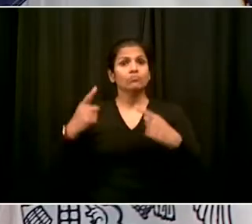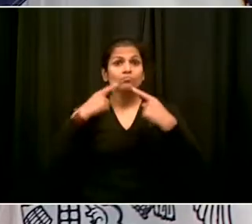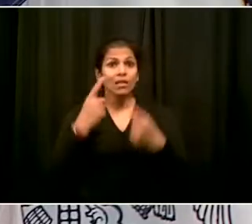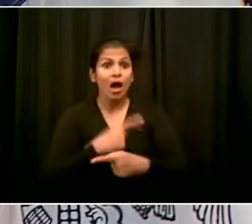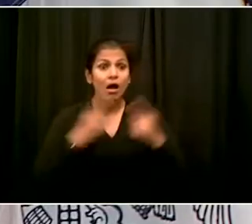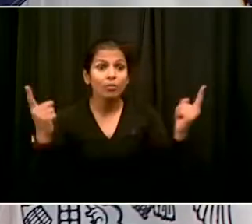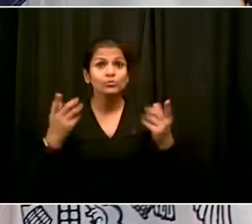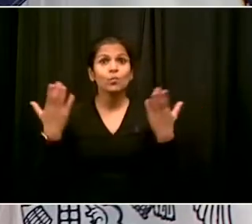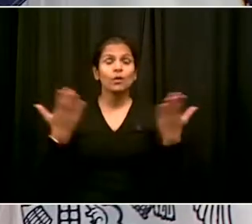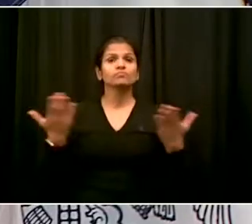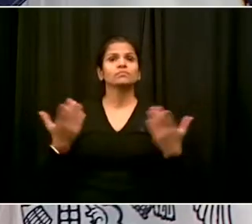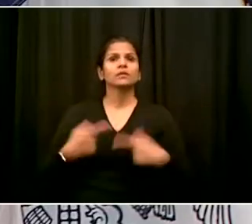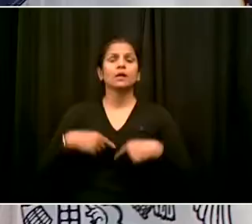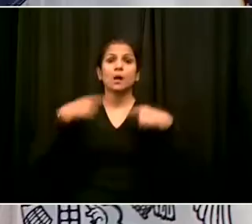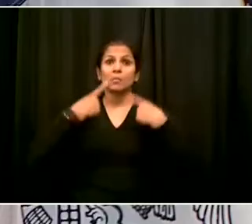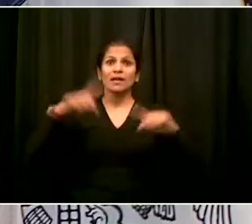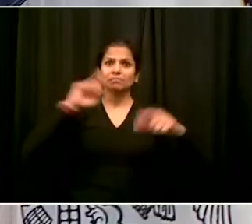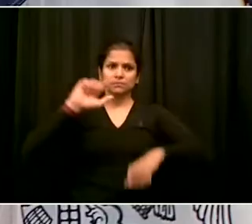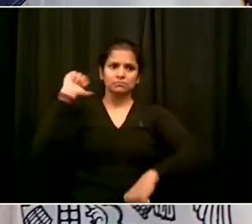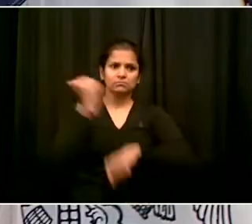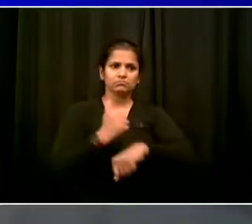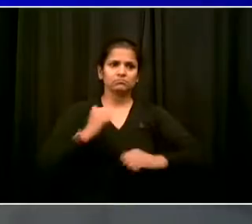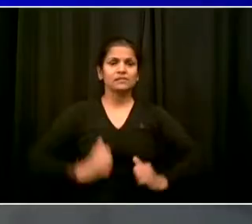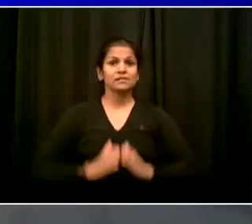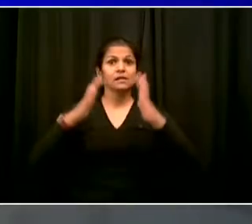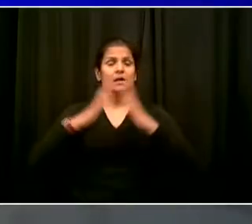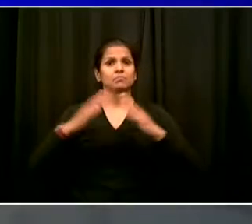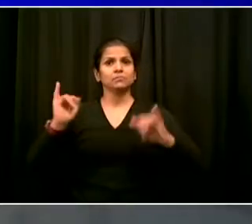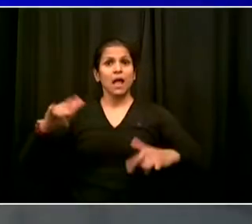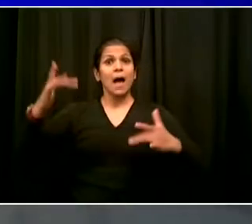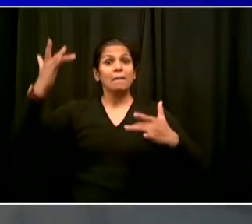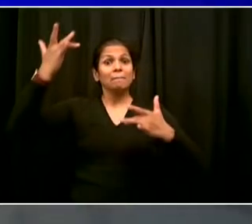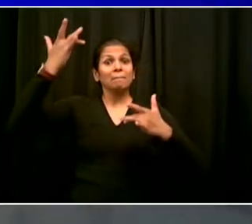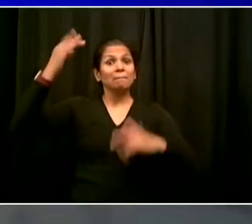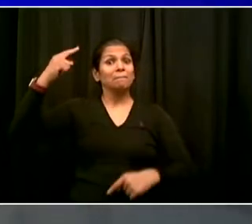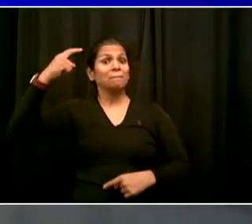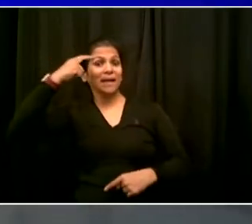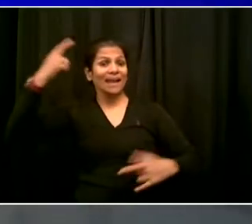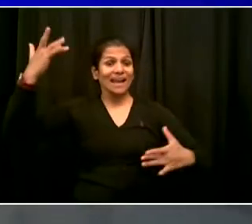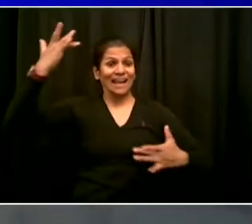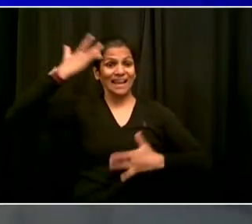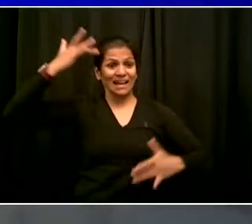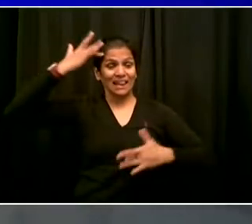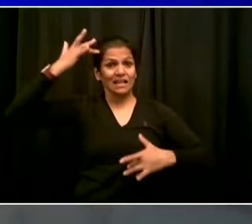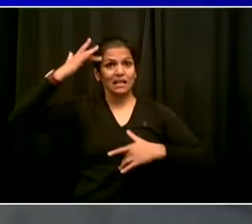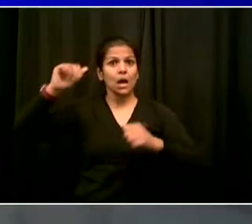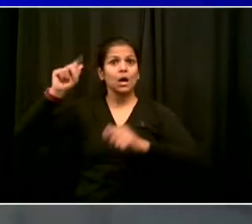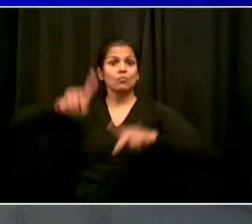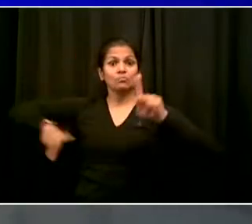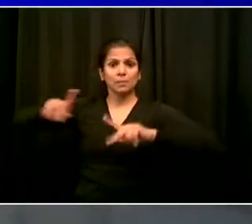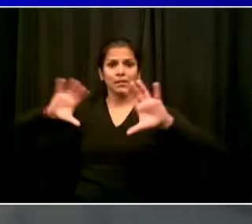FUTURE CHALLENGES. AND SO TODAY WE'RE ANNOUNCING TTHE CREATION OF THE PANDEMIC